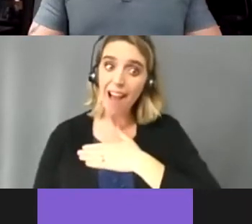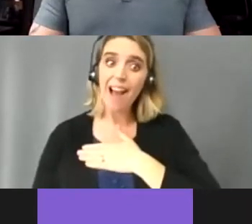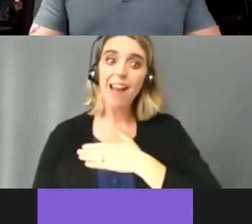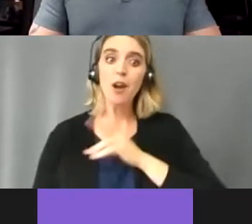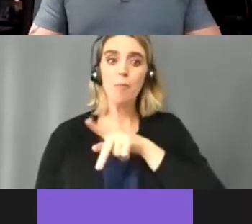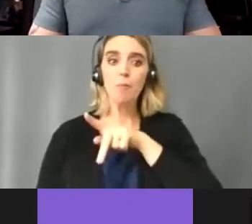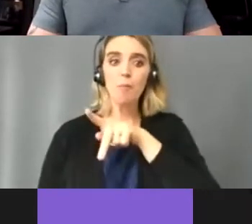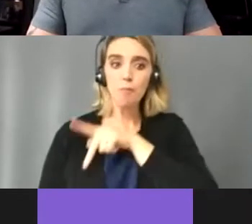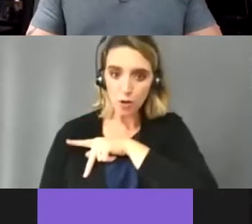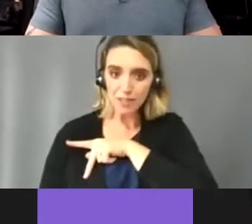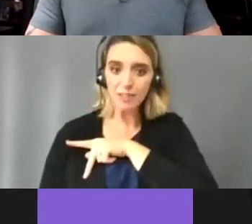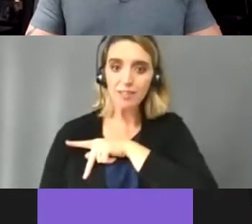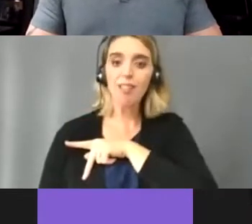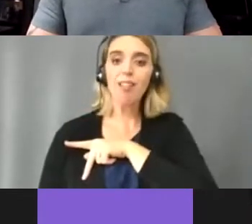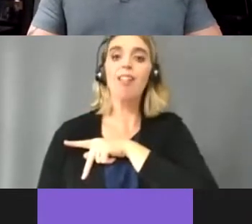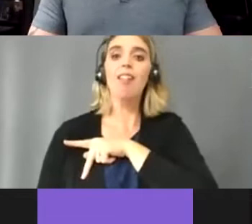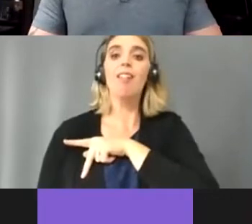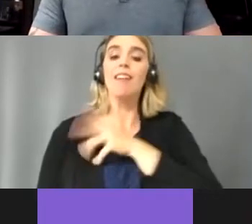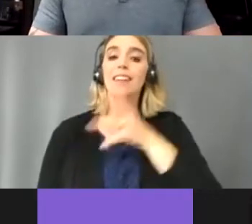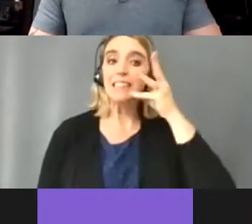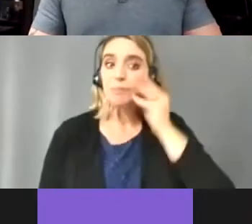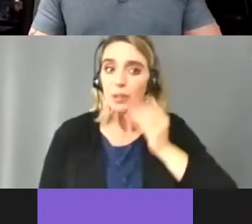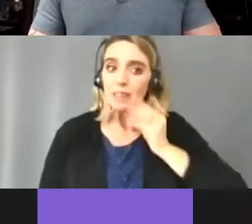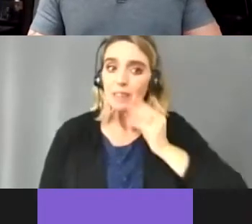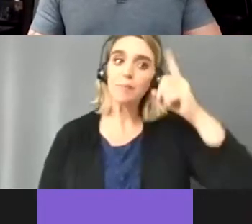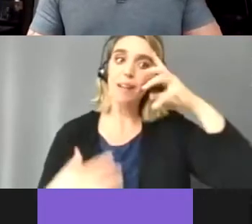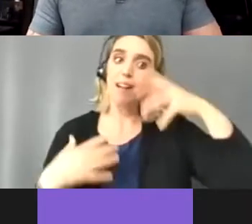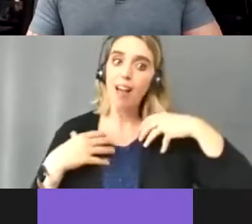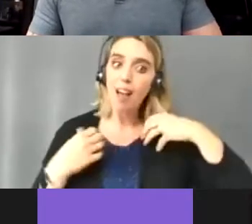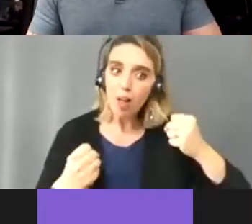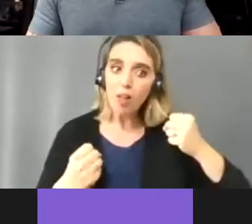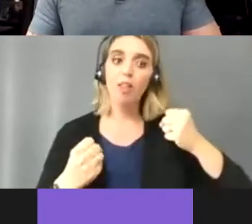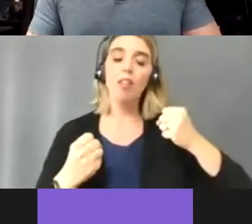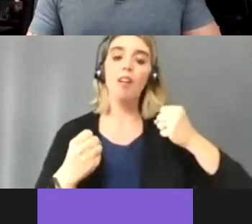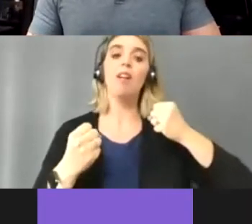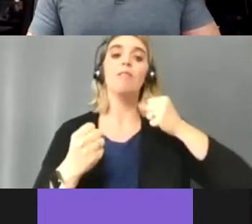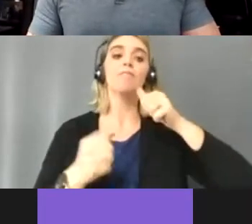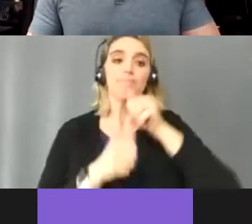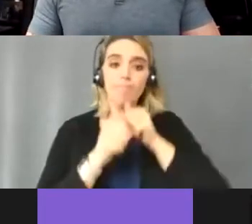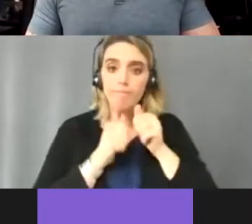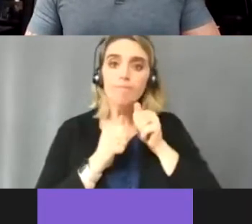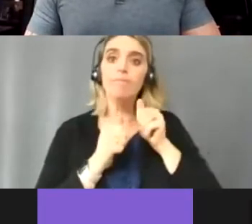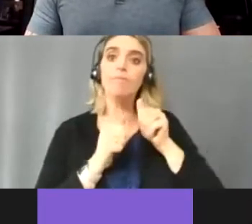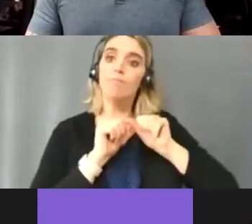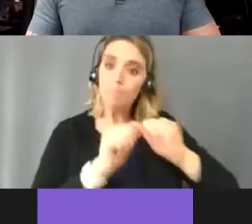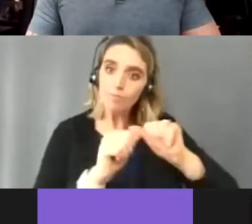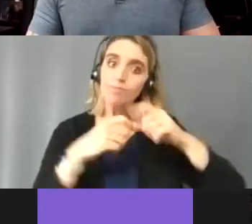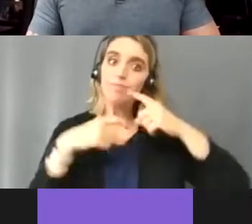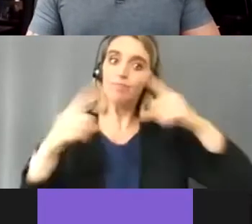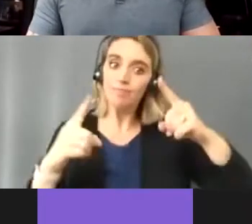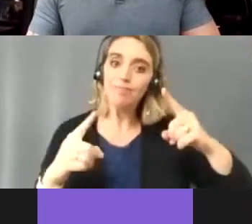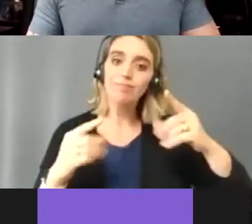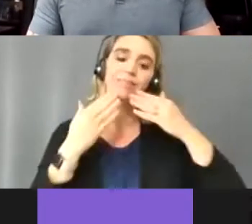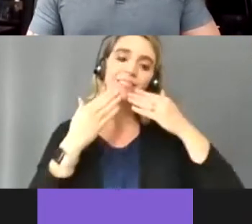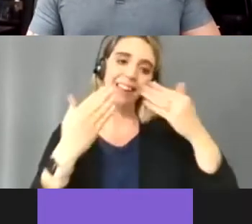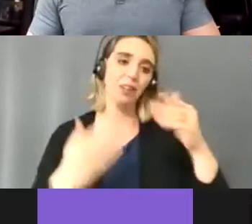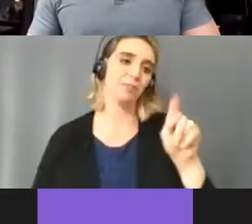that I am deeply, deeply honored and grateful to welcome uteri to the conversation. Please, everyone welcome Teri Brister.